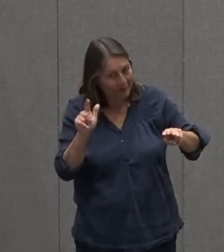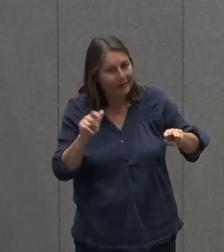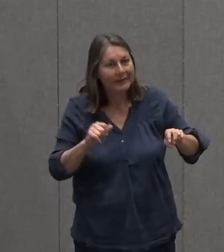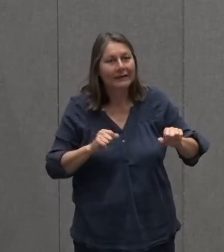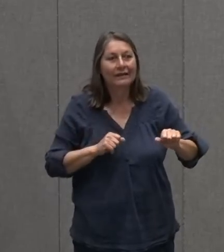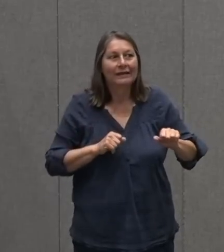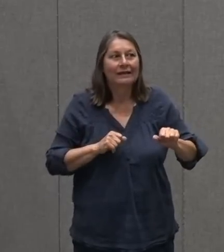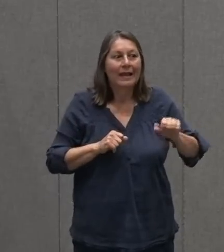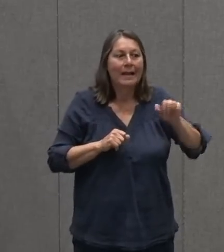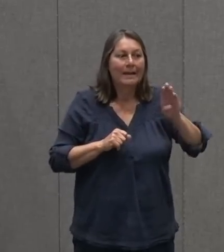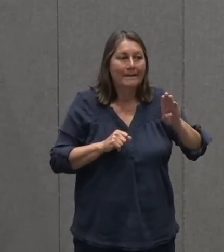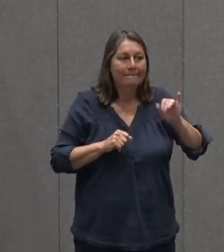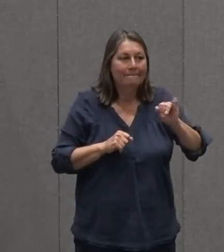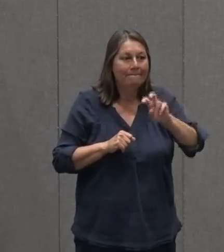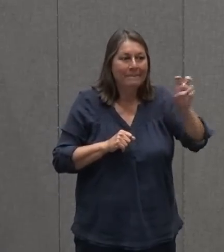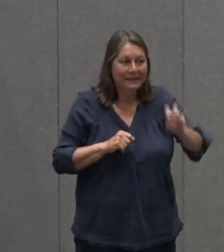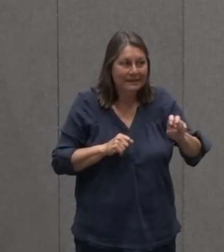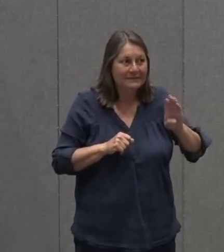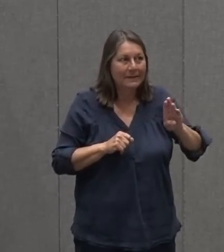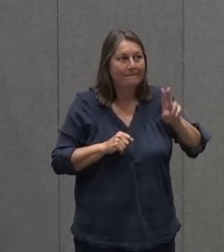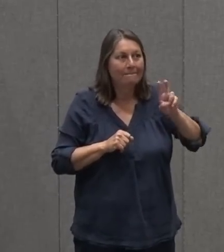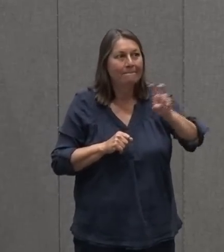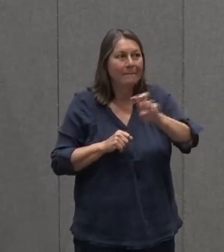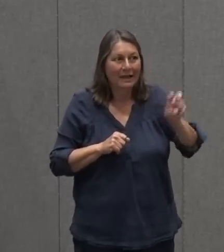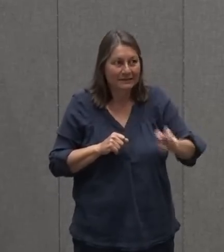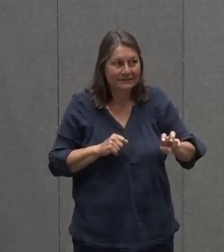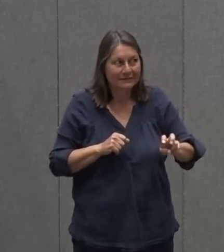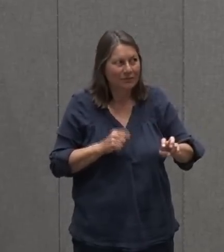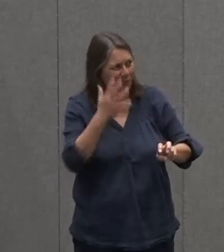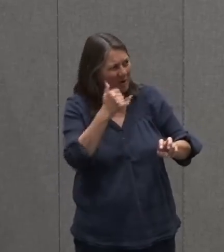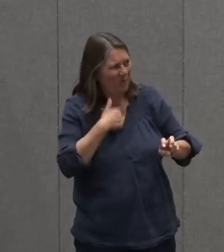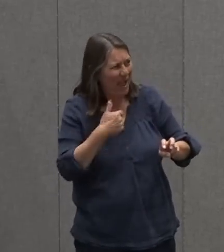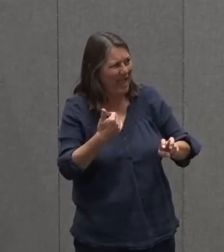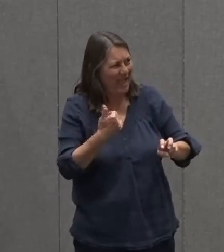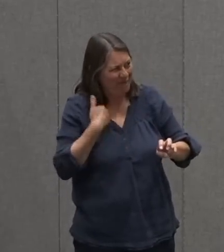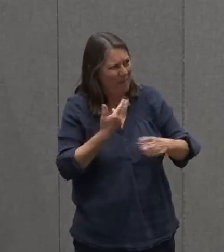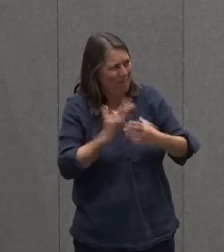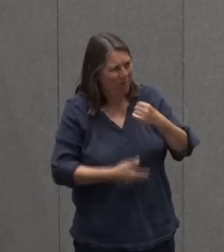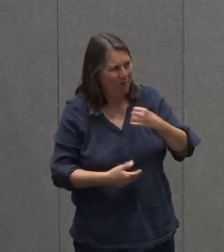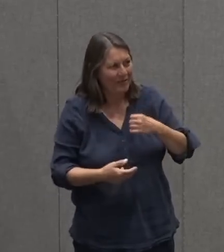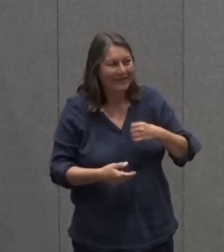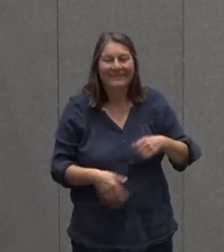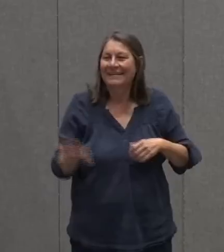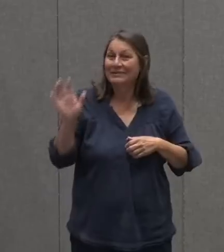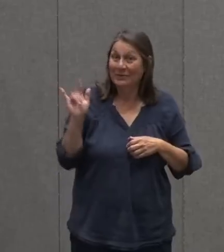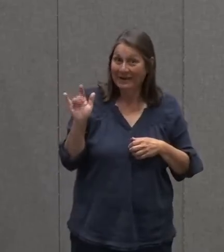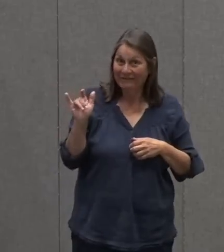Bizz buzz. Oh. How do I always get the bizz buzz? I don't know 'cause I think I started it, 25.